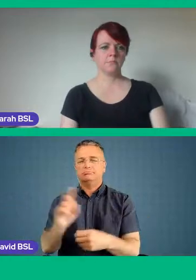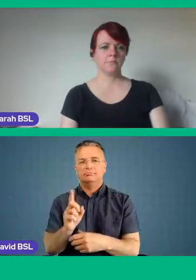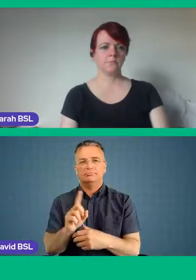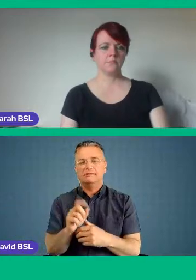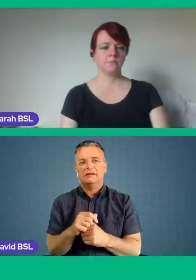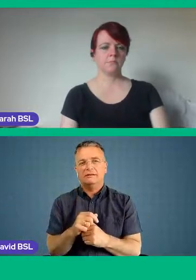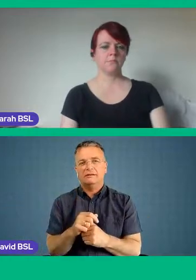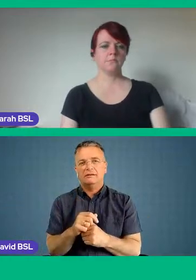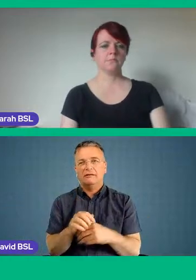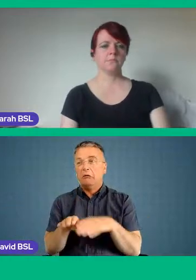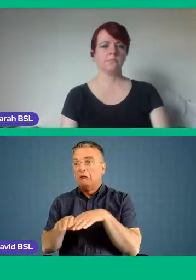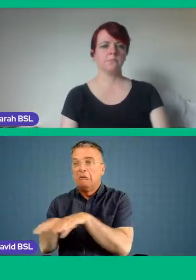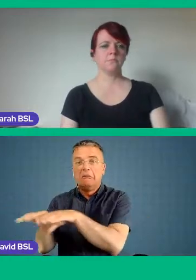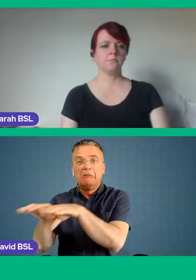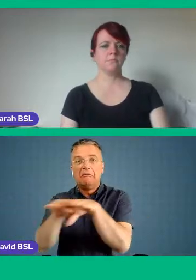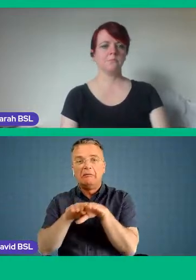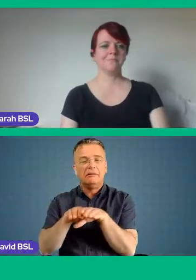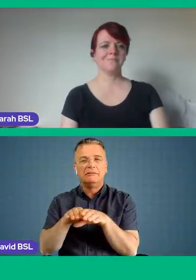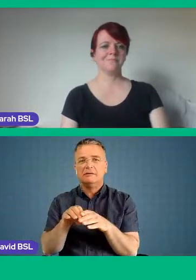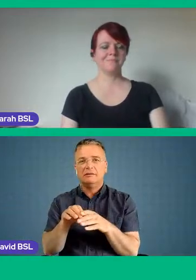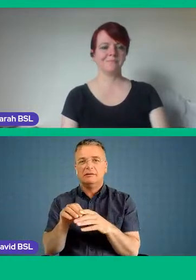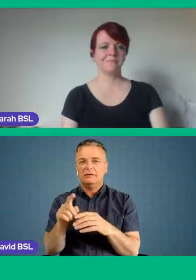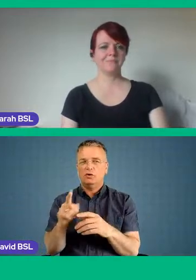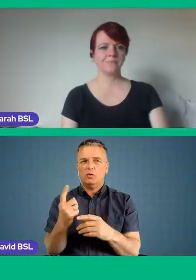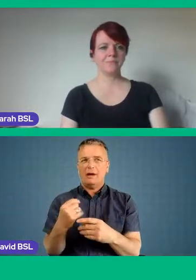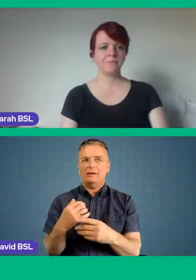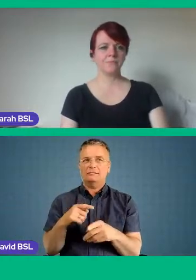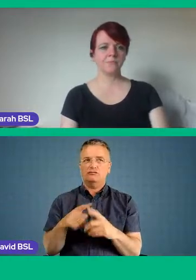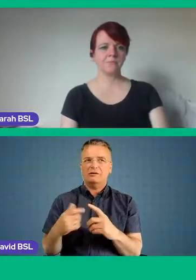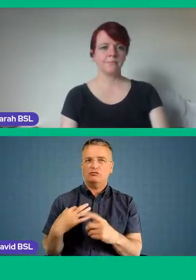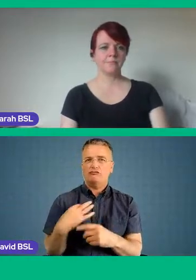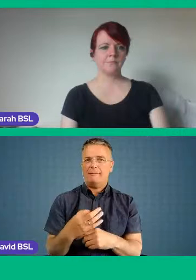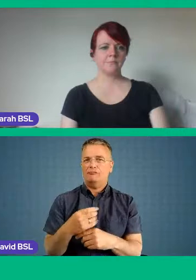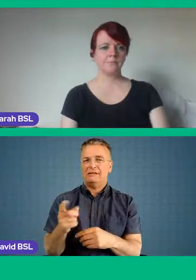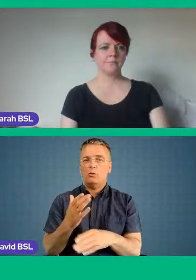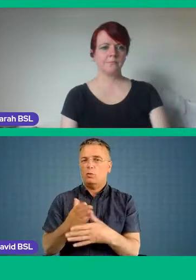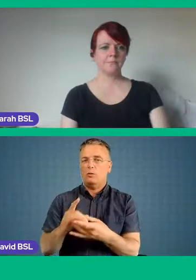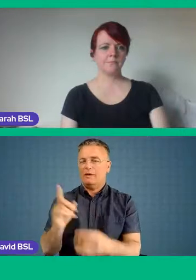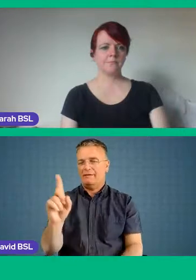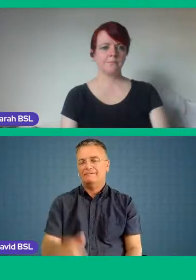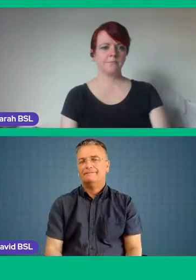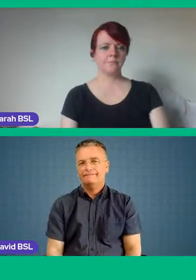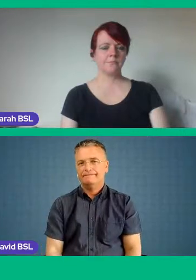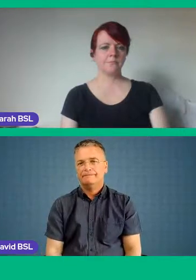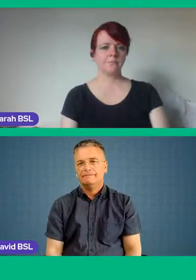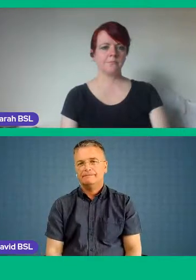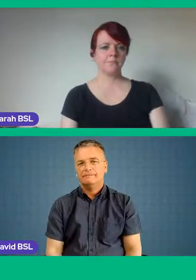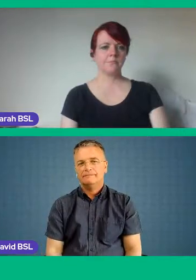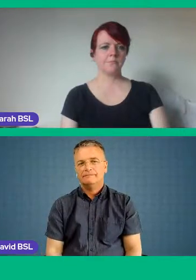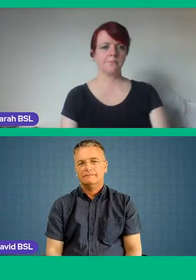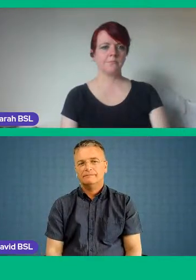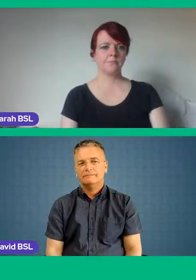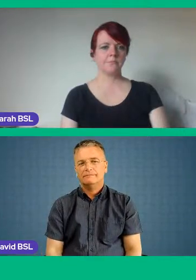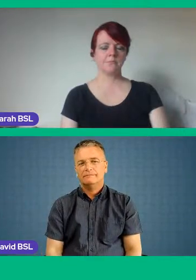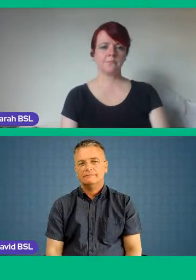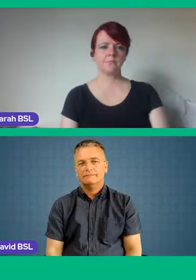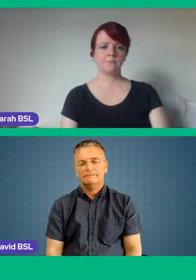music, and then work it out as you create. So we had to set up And just add to that, I think